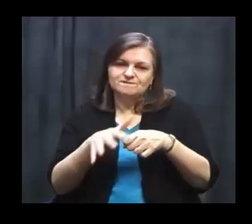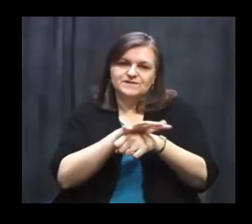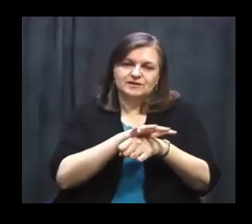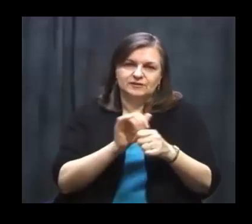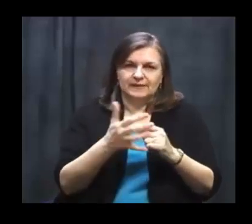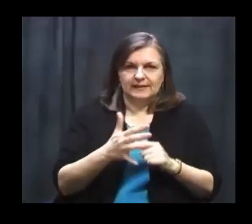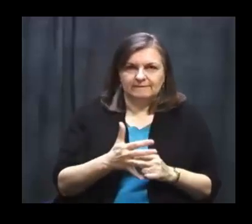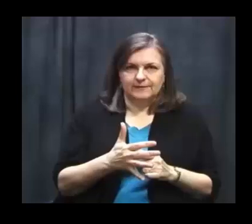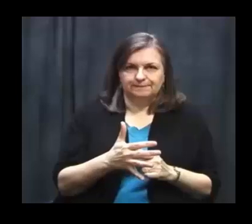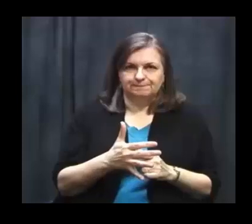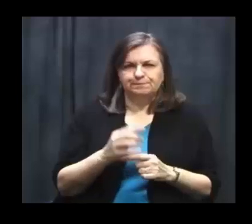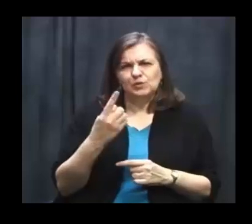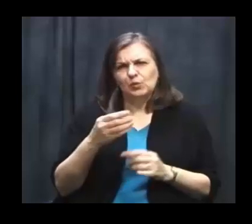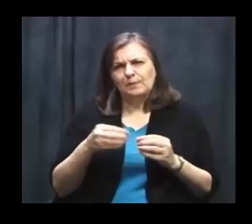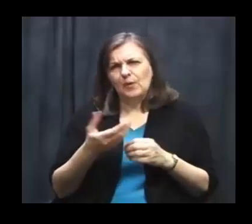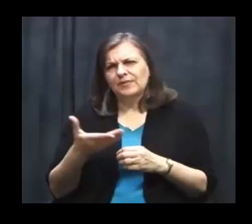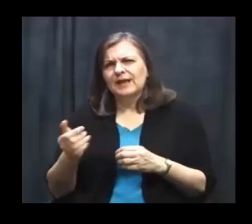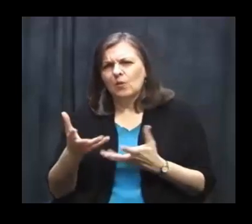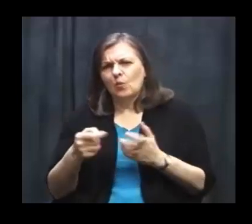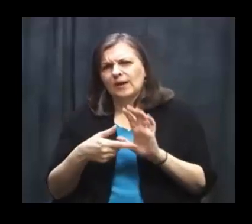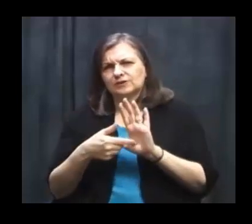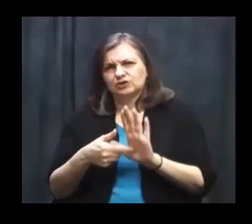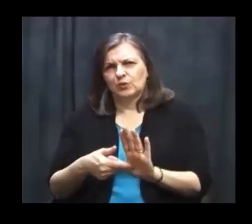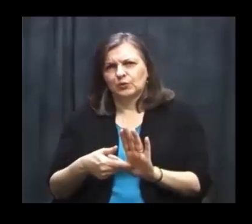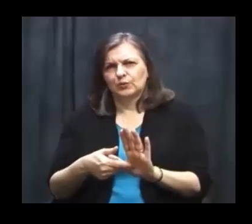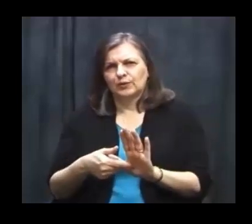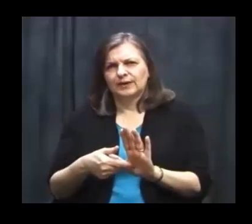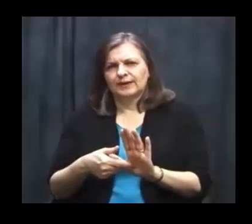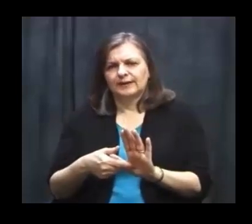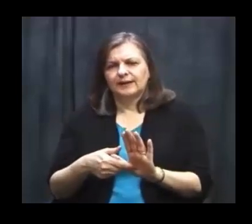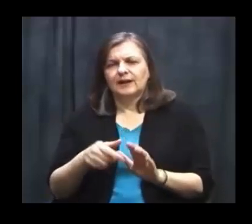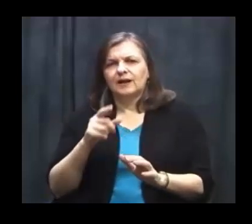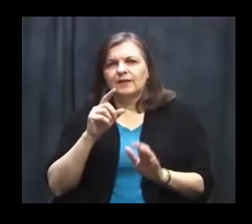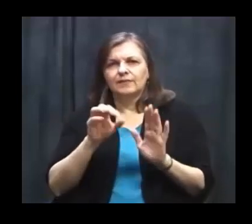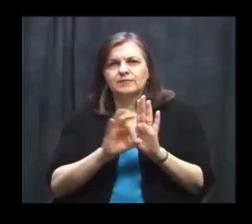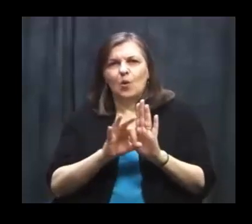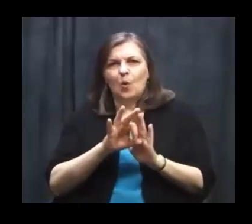completely fills the leaf. The only other thing I want to point out here for you right now